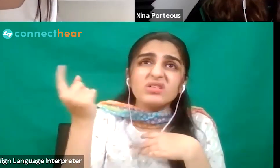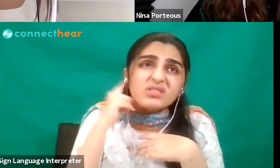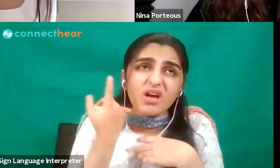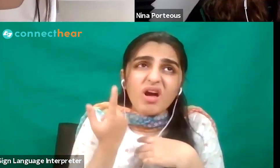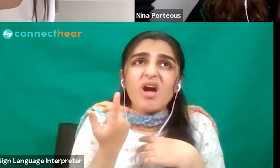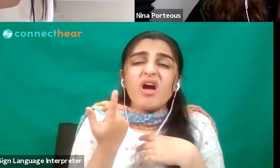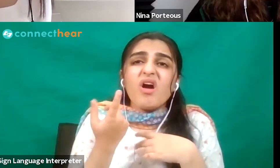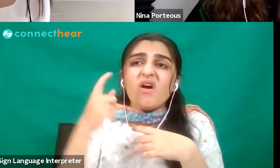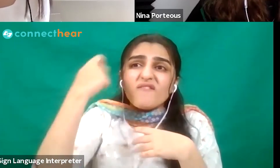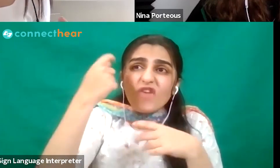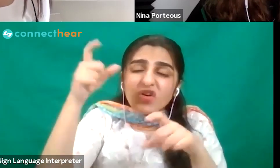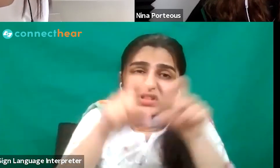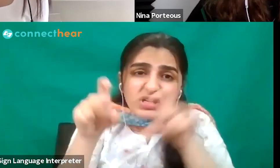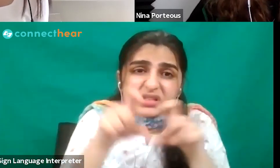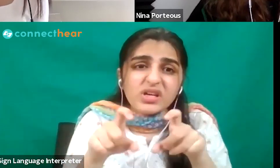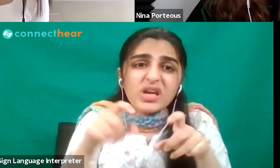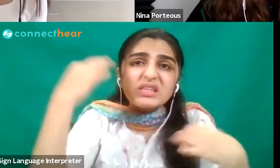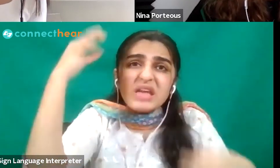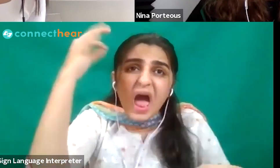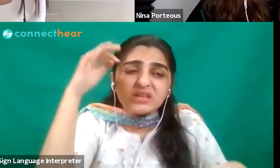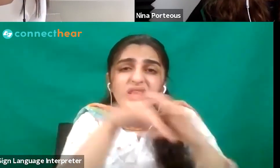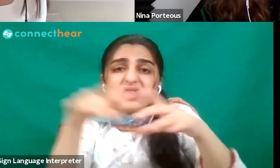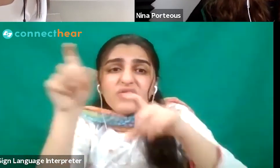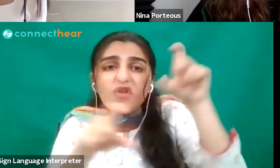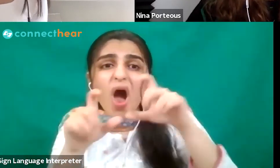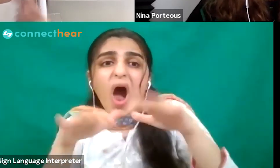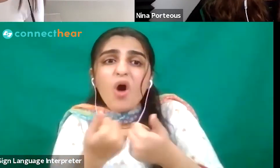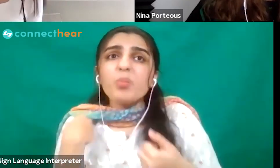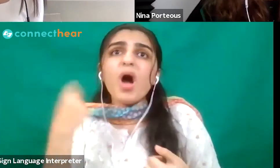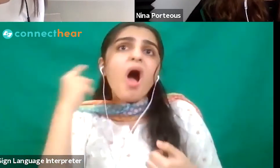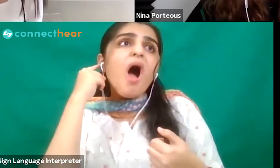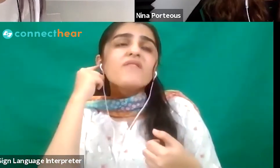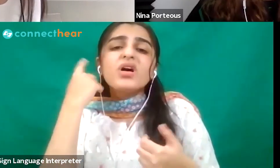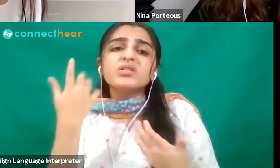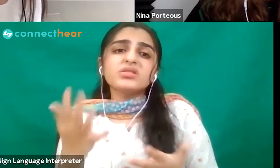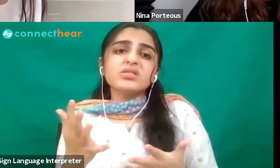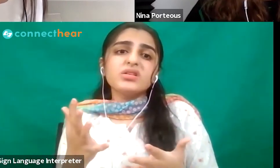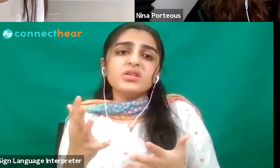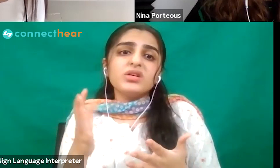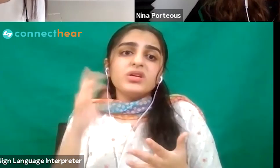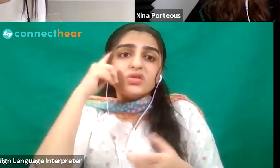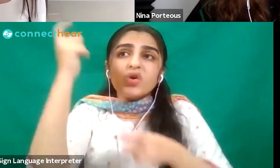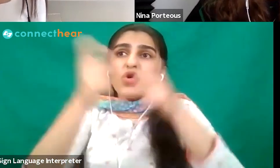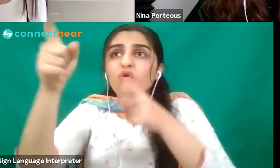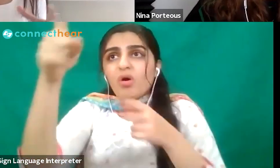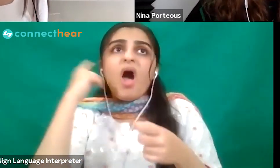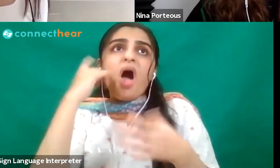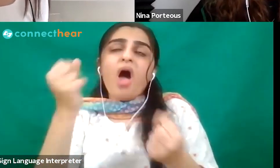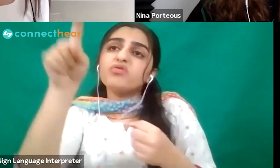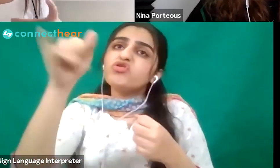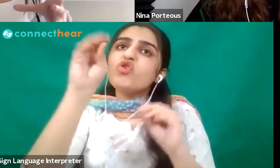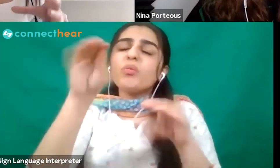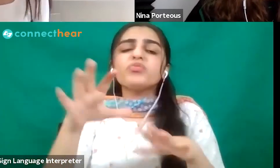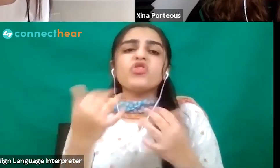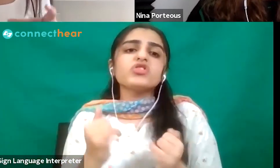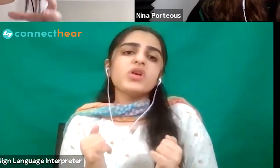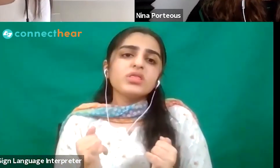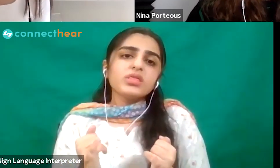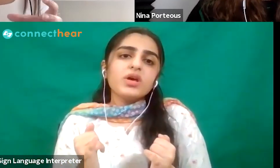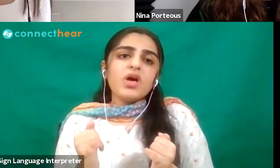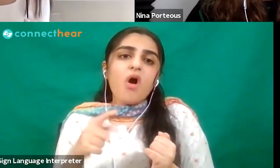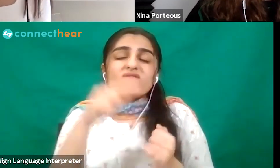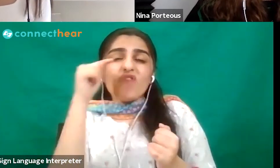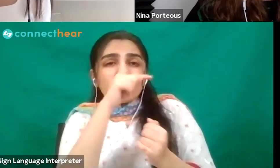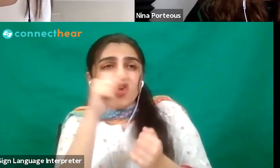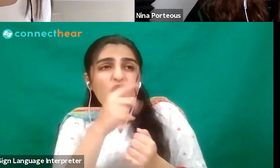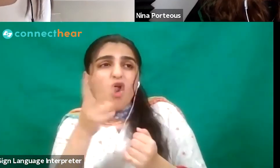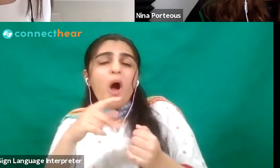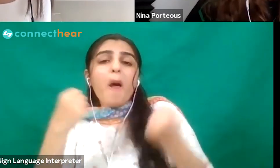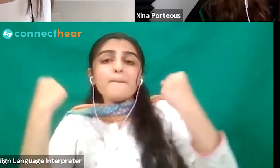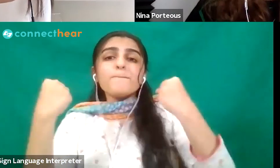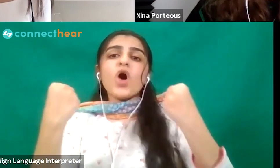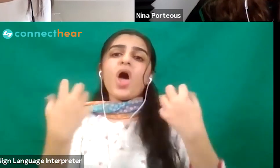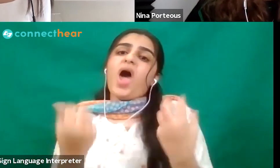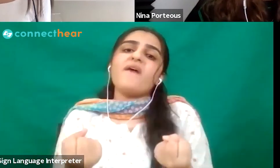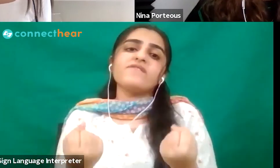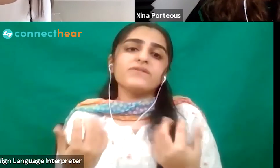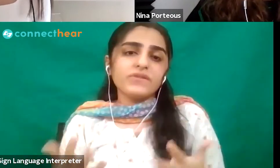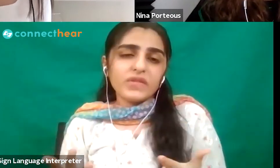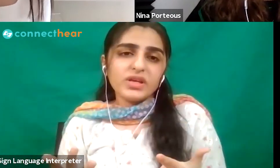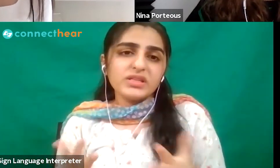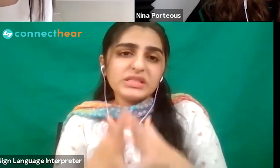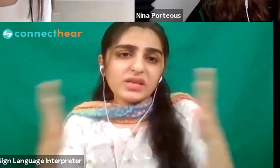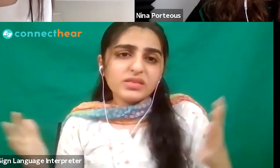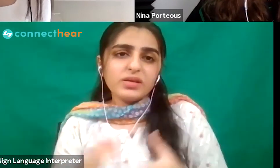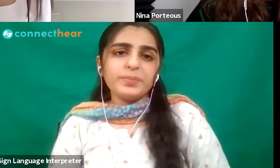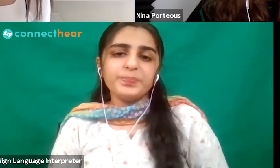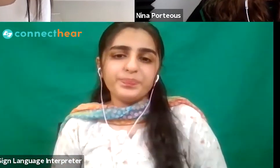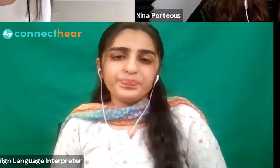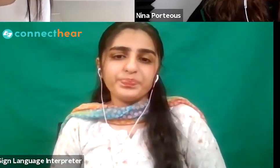Because I remember when I was little, they said oh, why don't we do a surgery to see, like if I'm able to have it on my mom was like No, she's too young, but I think now that I'm older and my child consider it again.